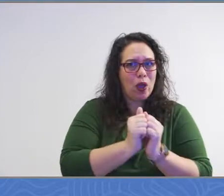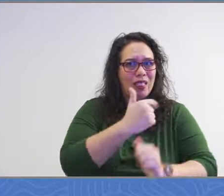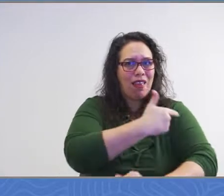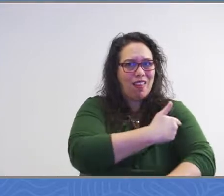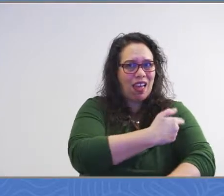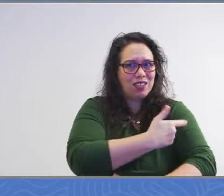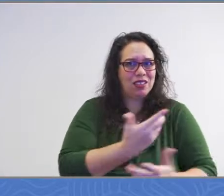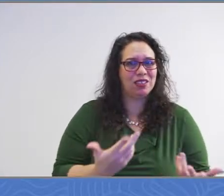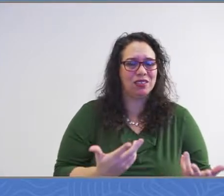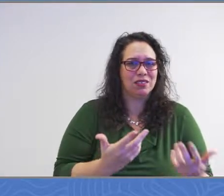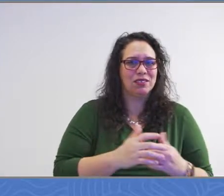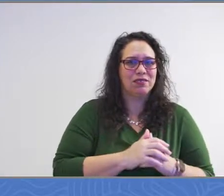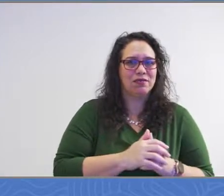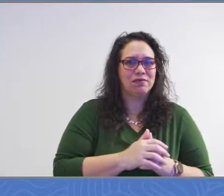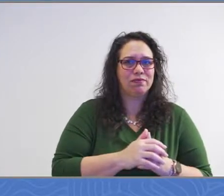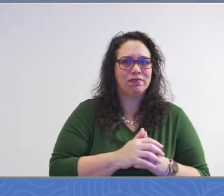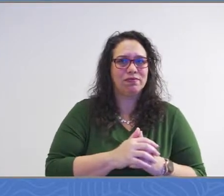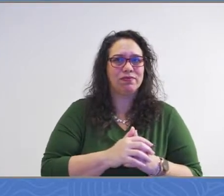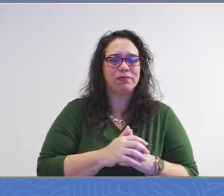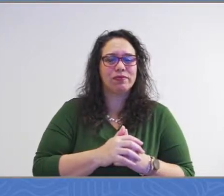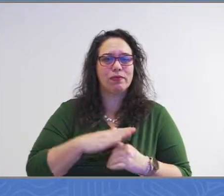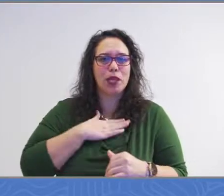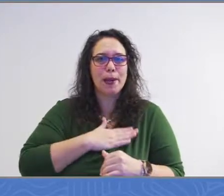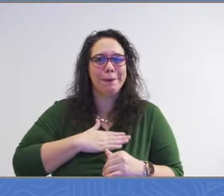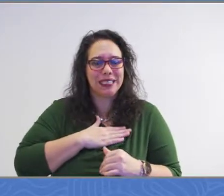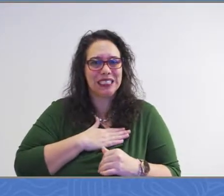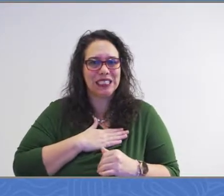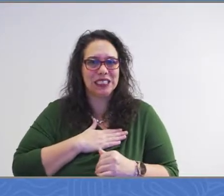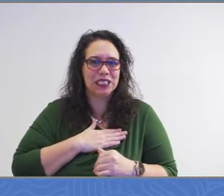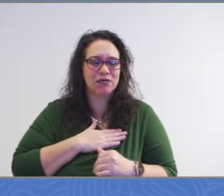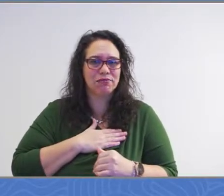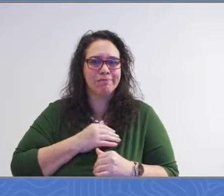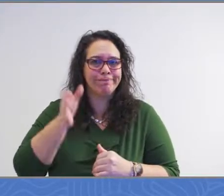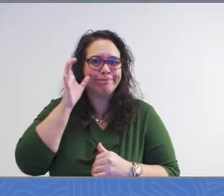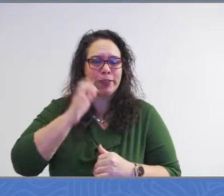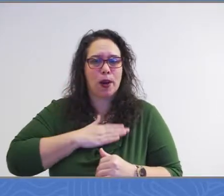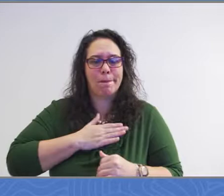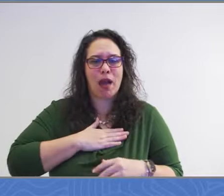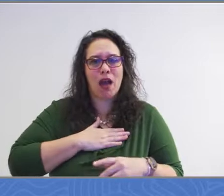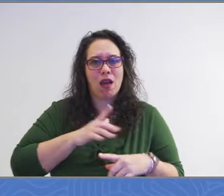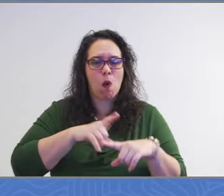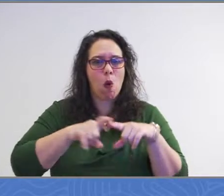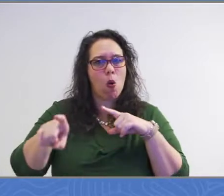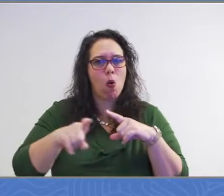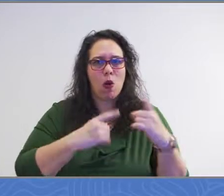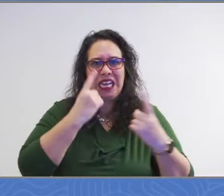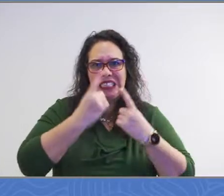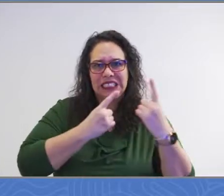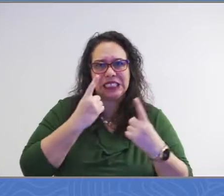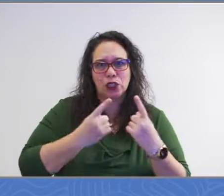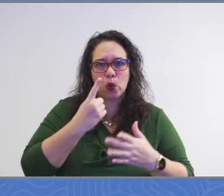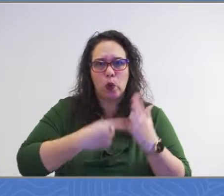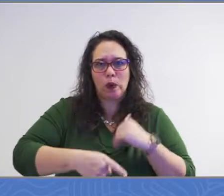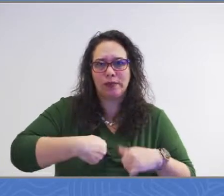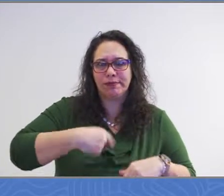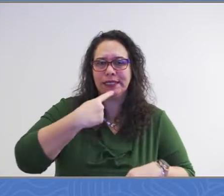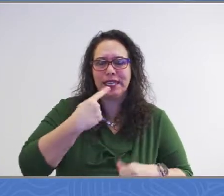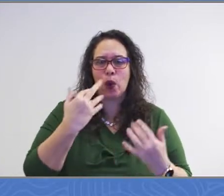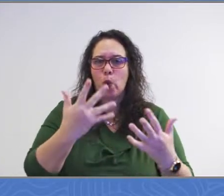Please take my call in consideration and please try and wait for the vaccines to come out